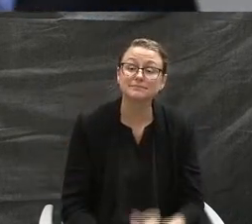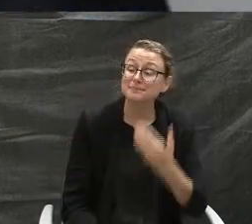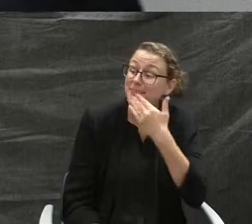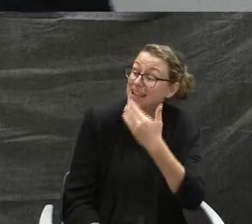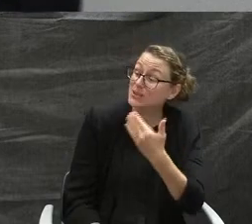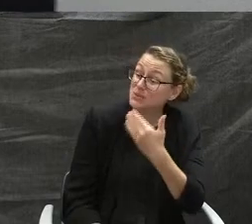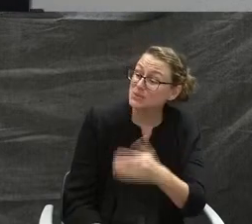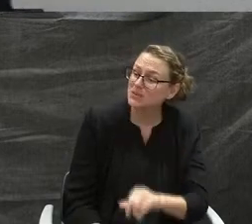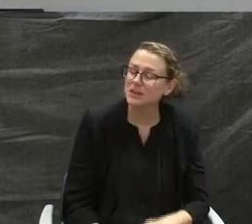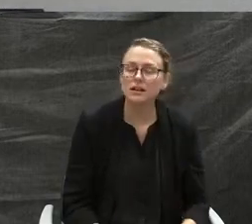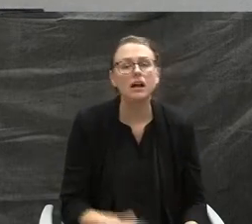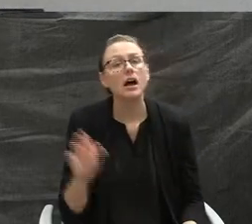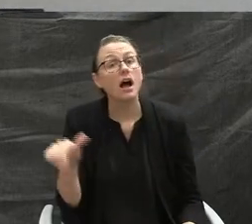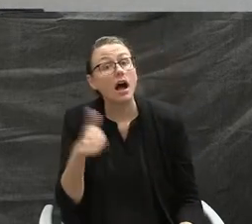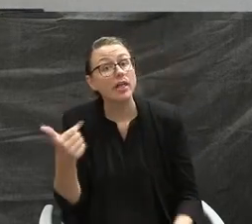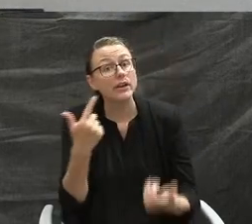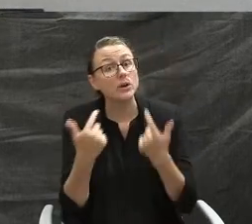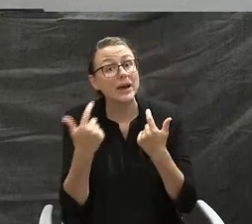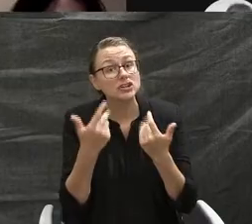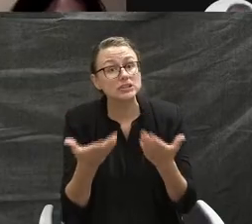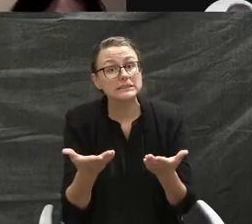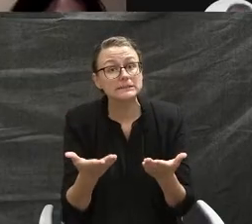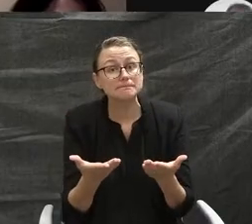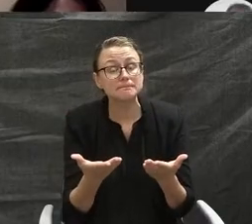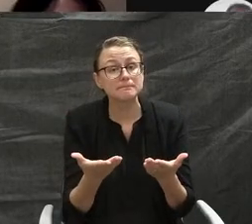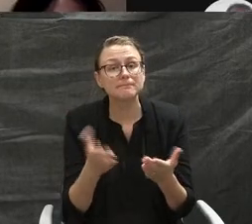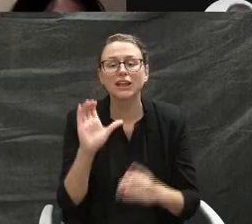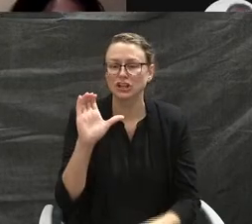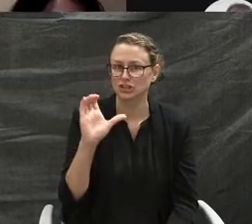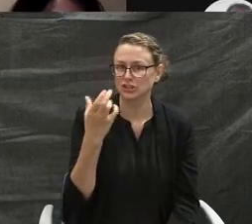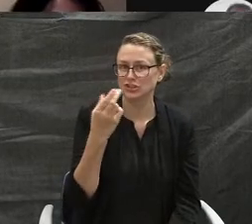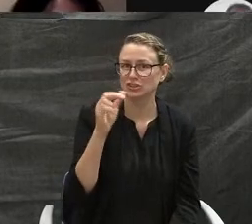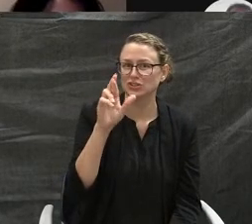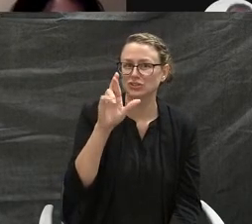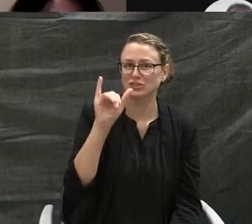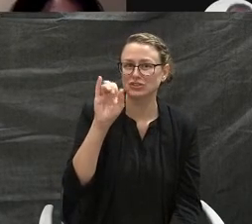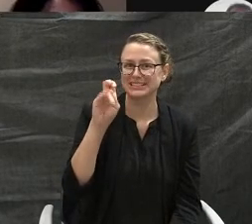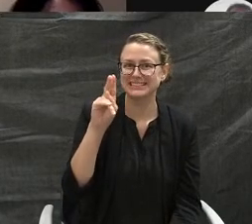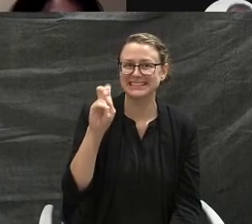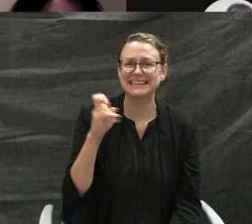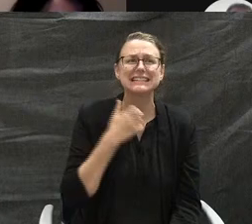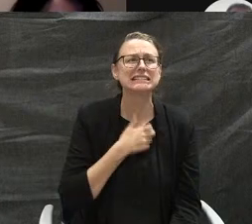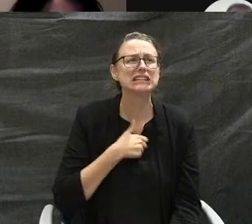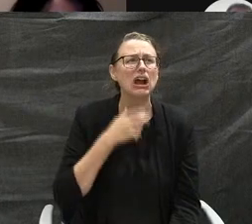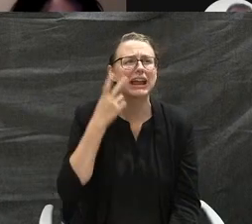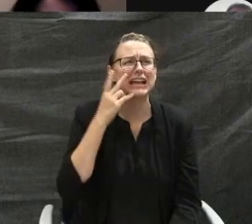Does anybody else have any questions? Christine. Oh sorry, I see your hands go ahead,